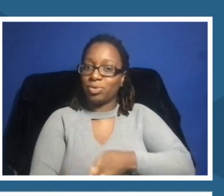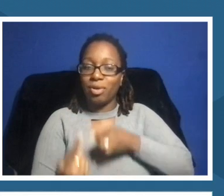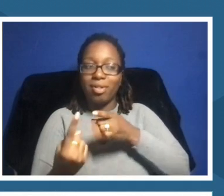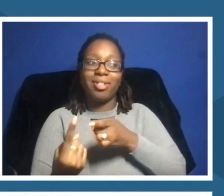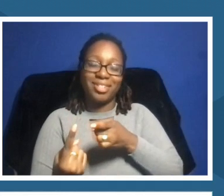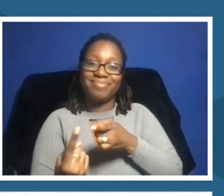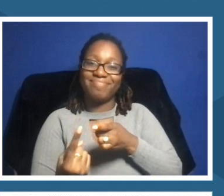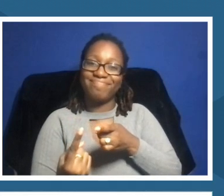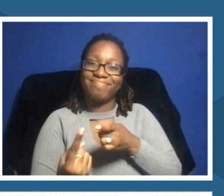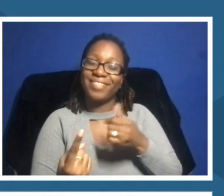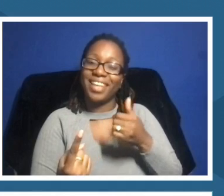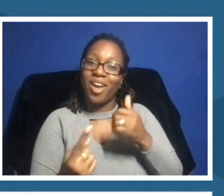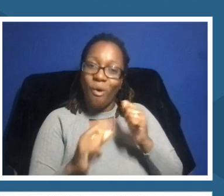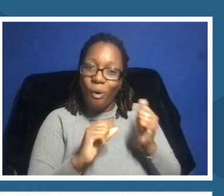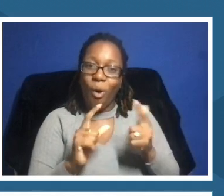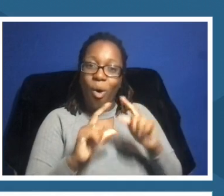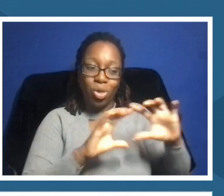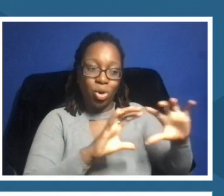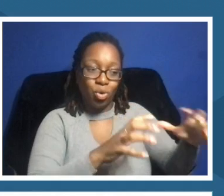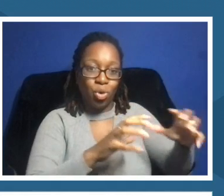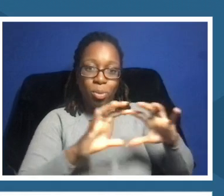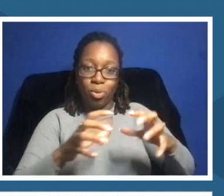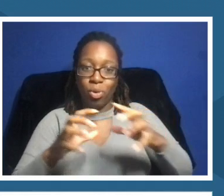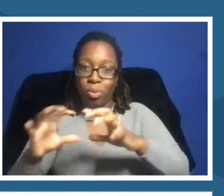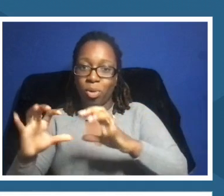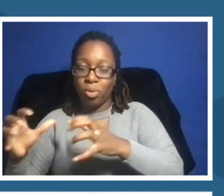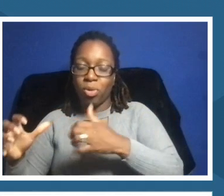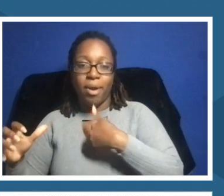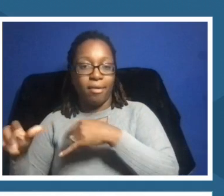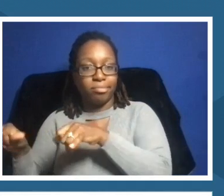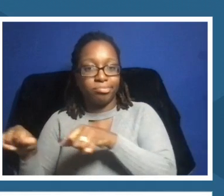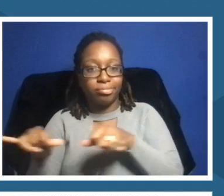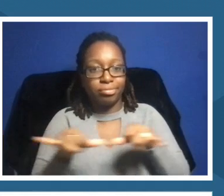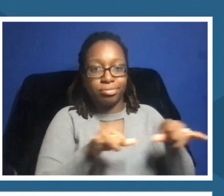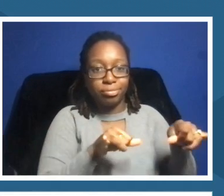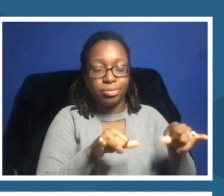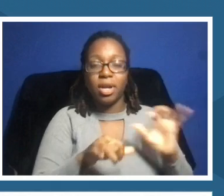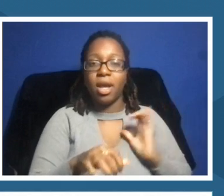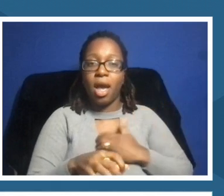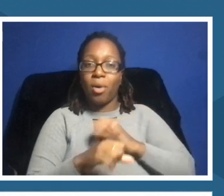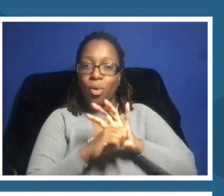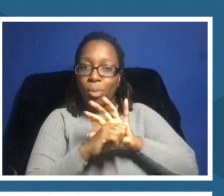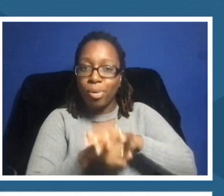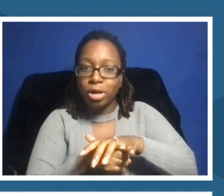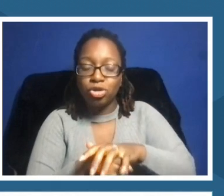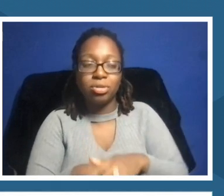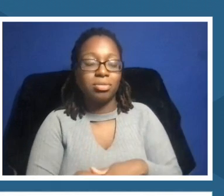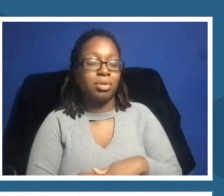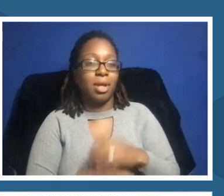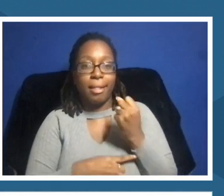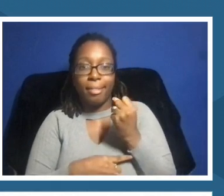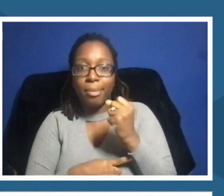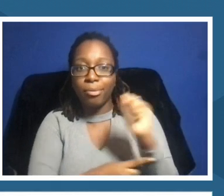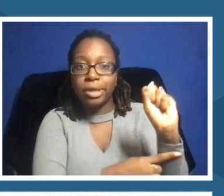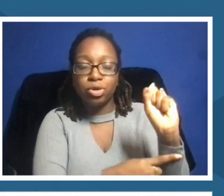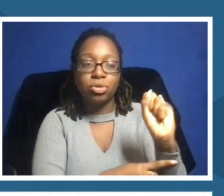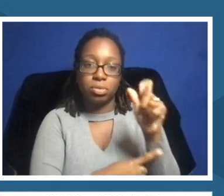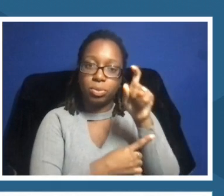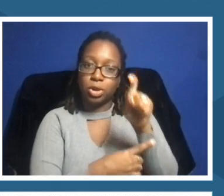also highlight that our oppression our liberation it's all bound up together right and it was really important for us